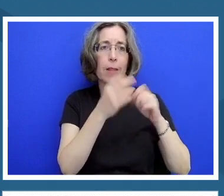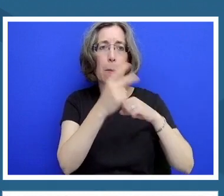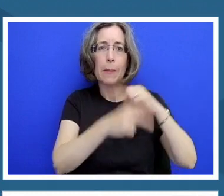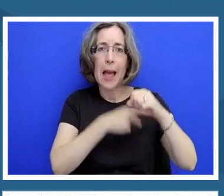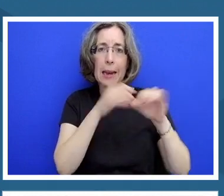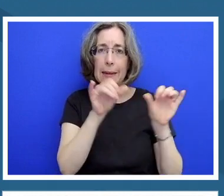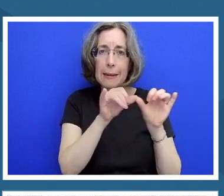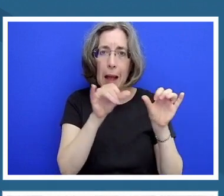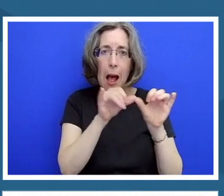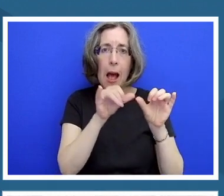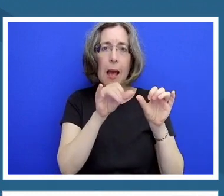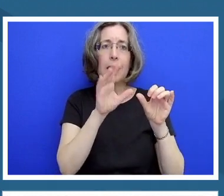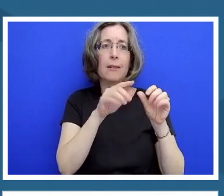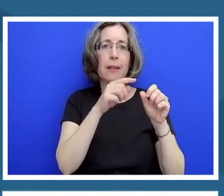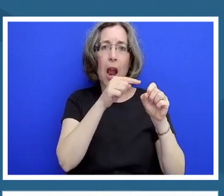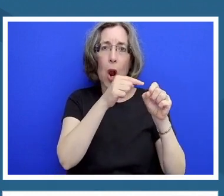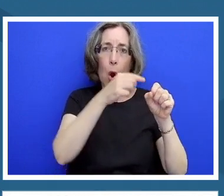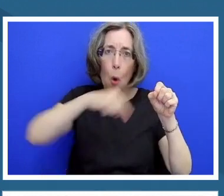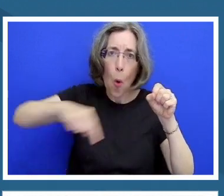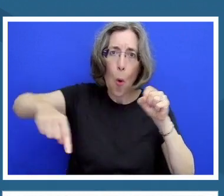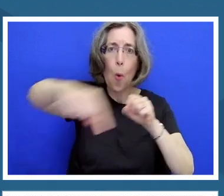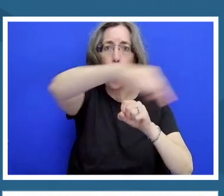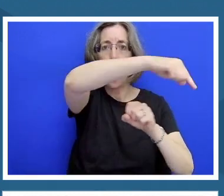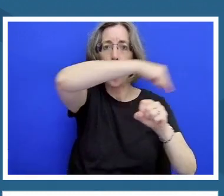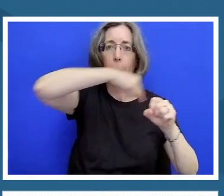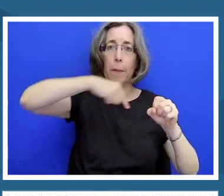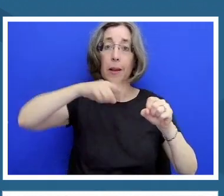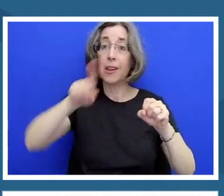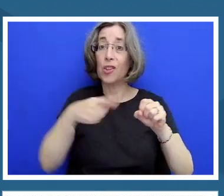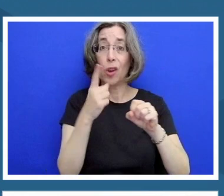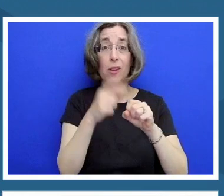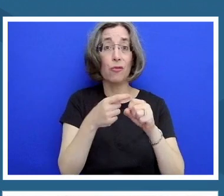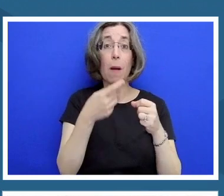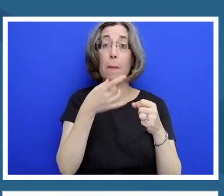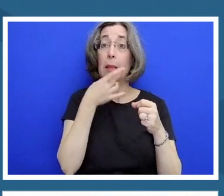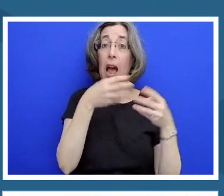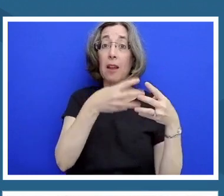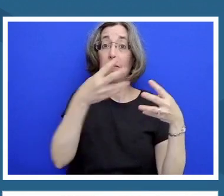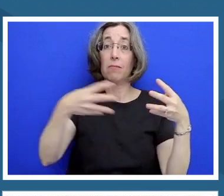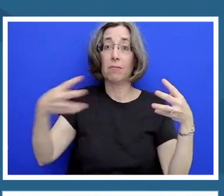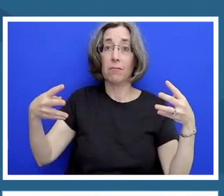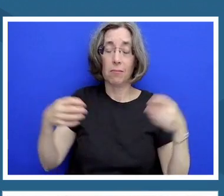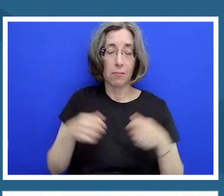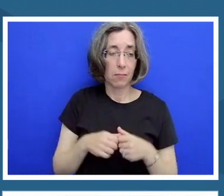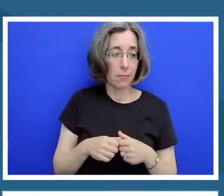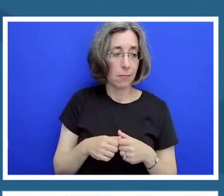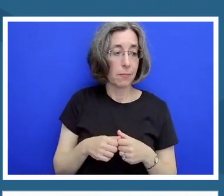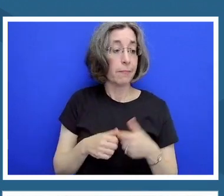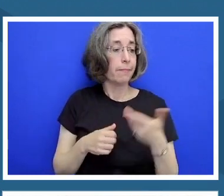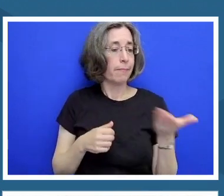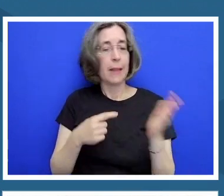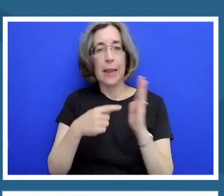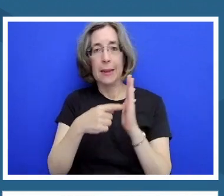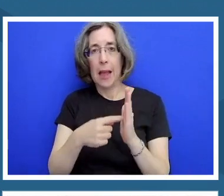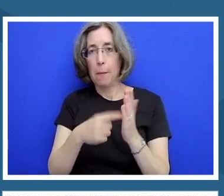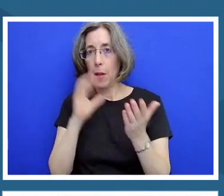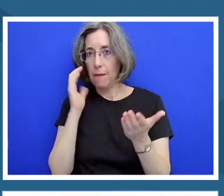of a planet just from the light curve so here's what an image looks like